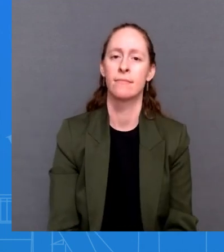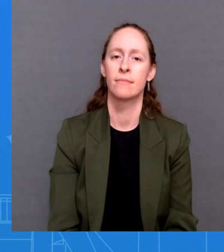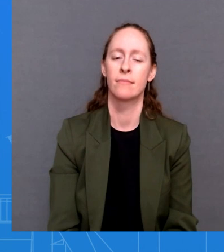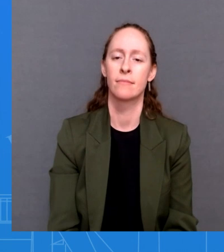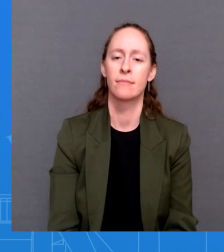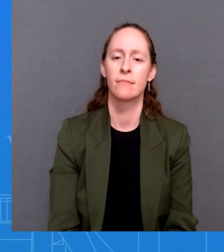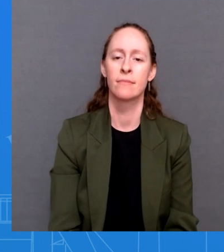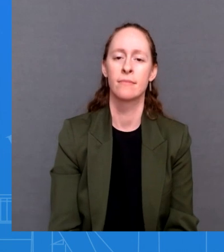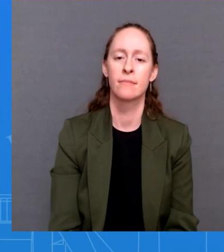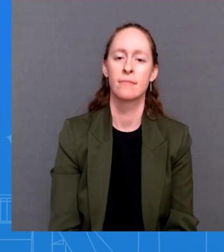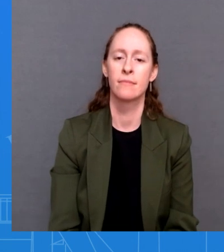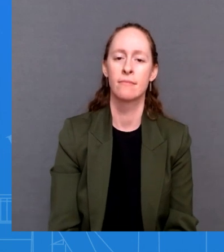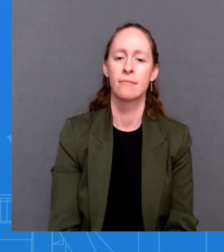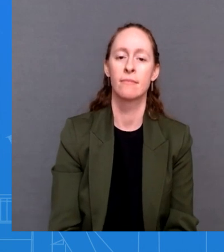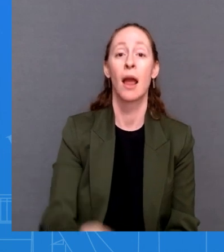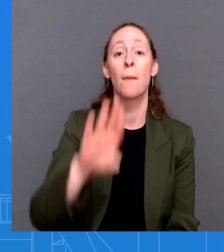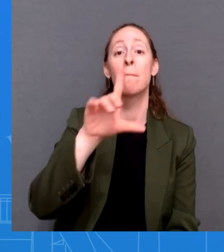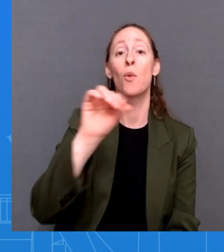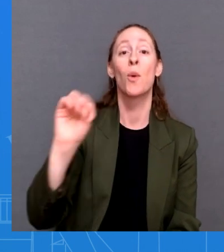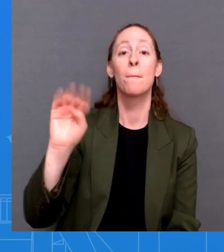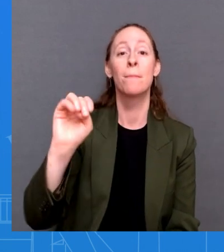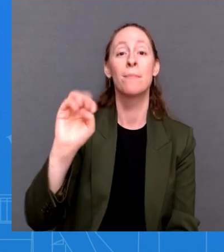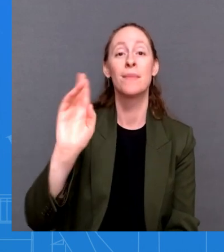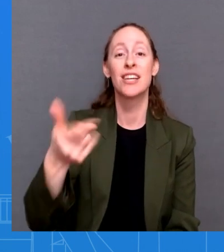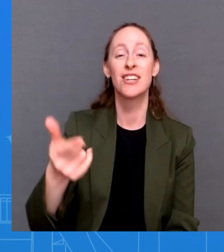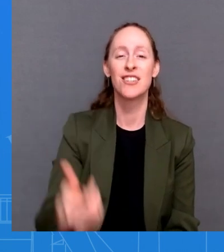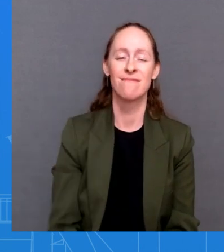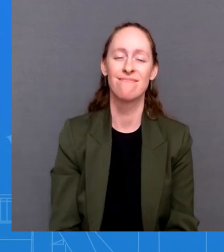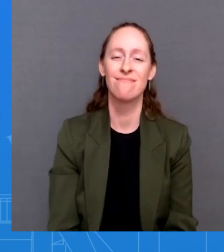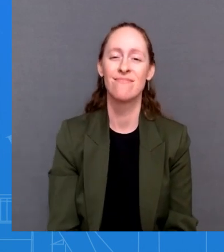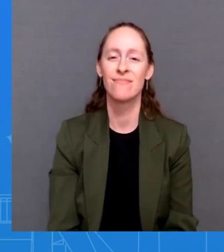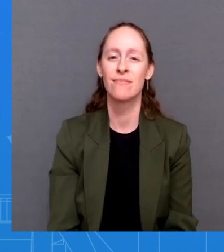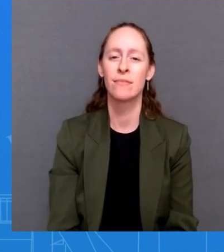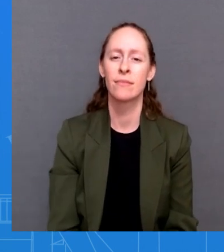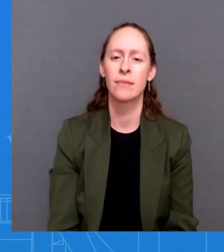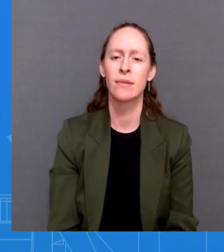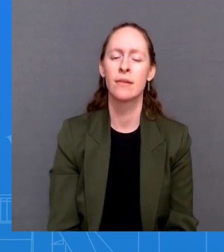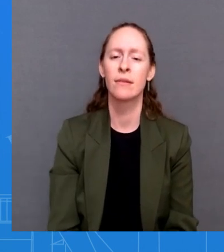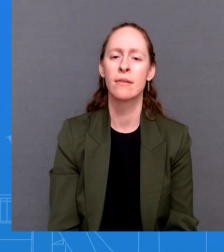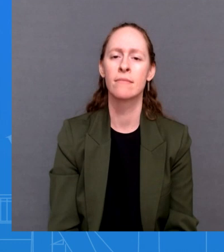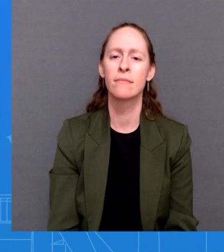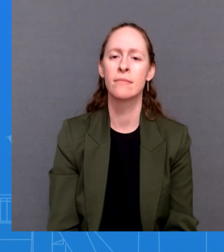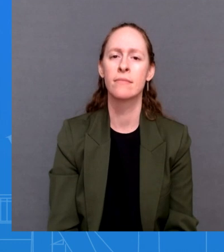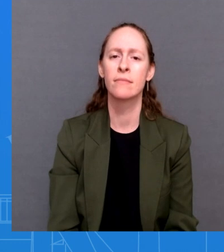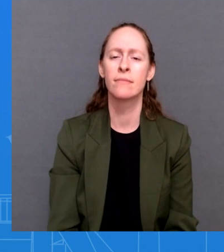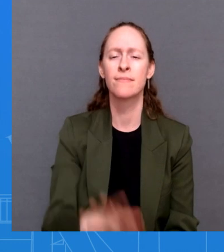The Press: Hi. Yeah, I was wondering if you could say a bit more about the second shots and people not coming back for a second chance.